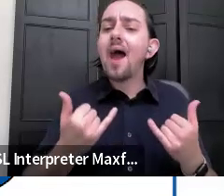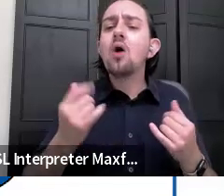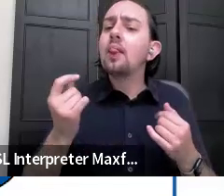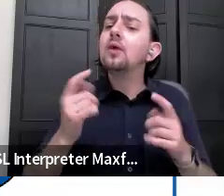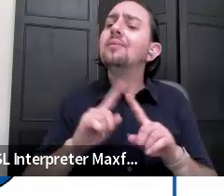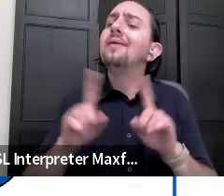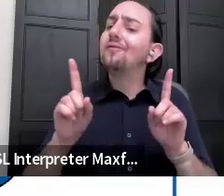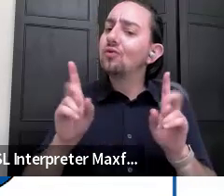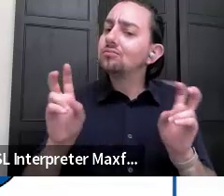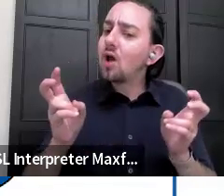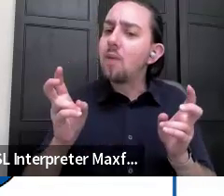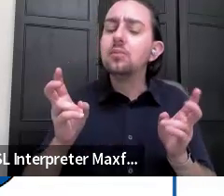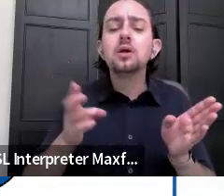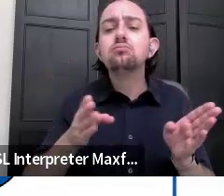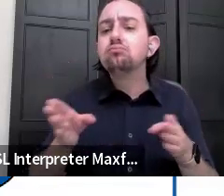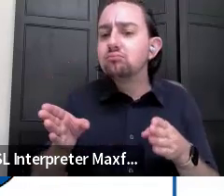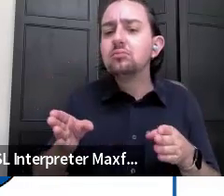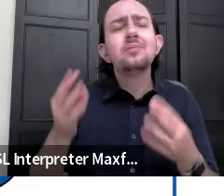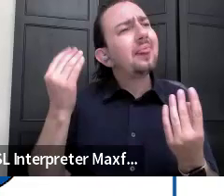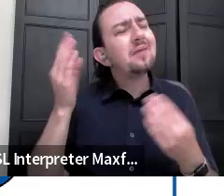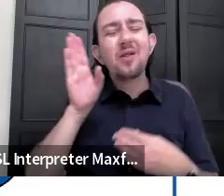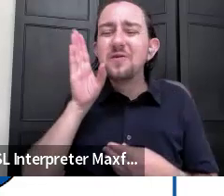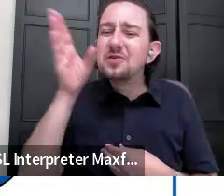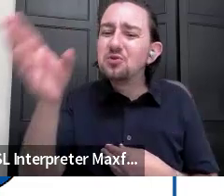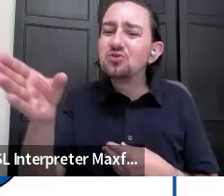the Disability Rights Movement? What can we expect to see.